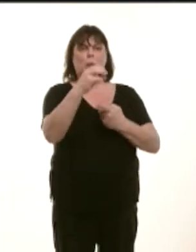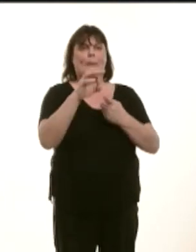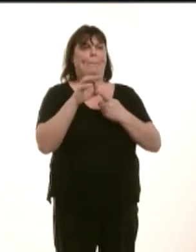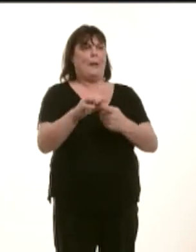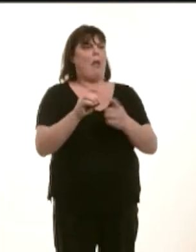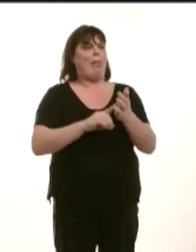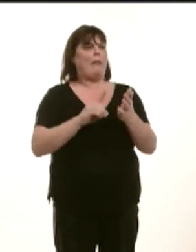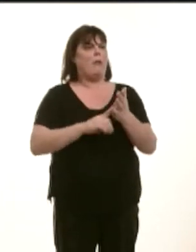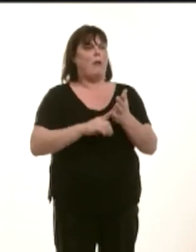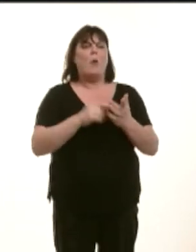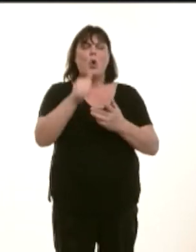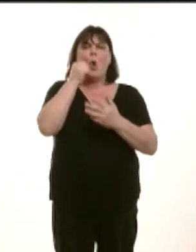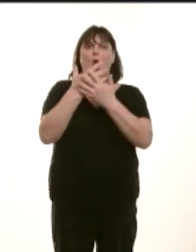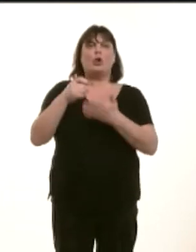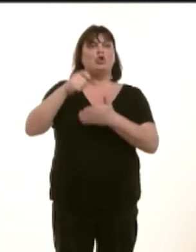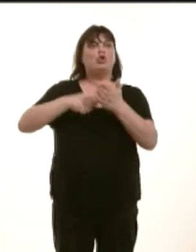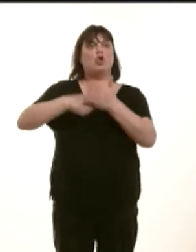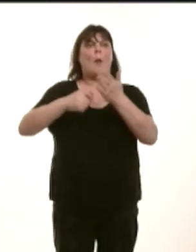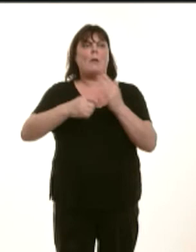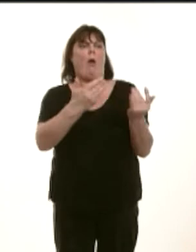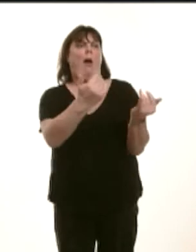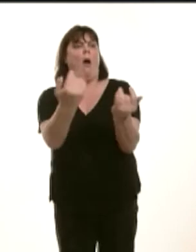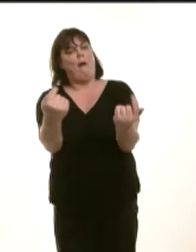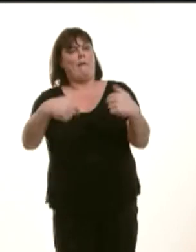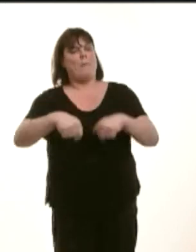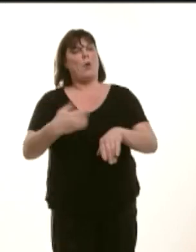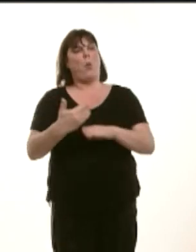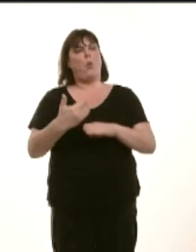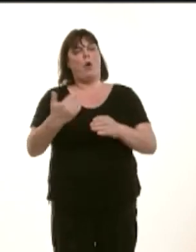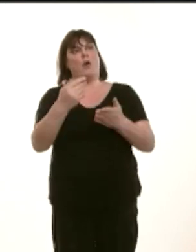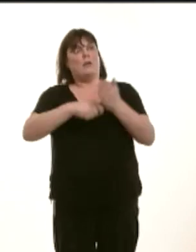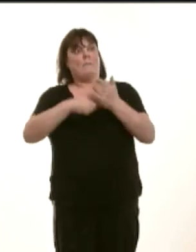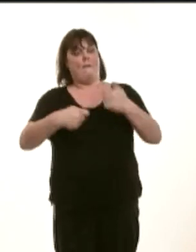Wales are using milk as a loss-leader to entice customers into their stores, and this ultimately